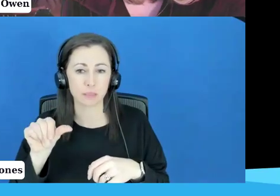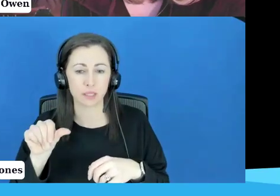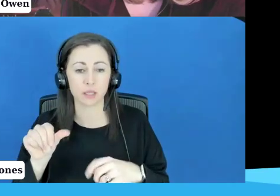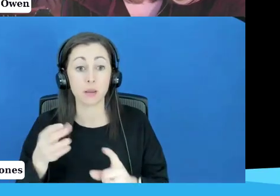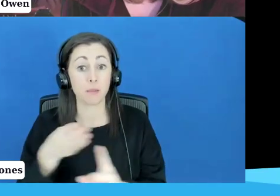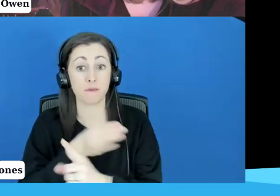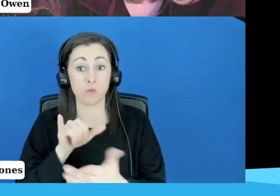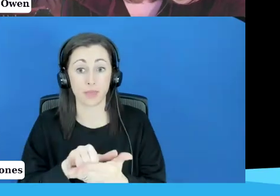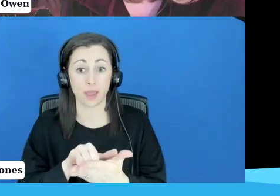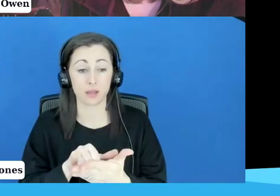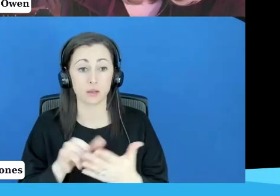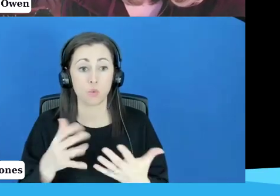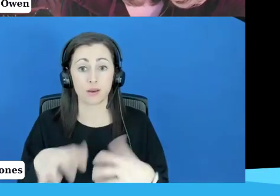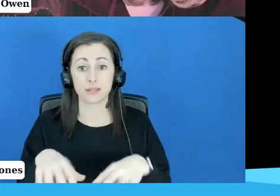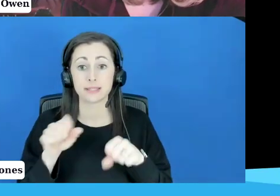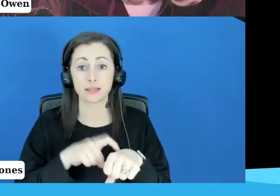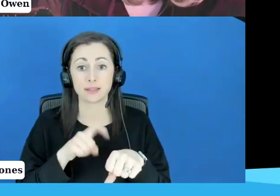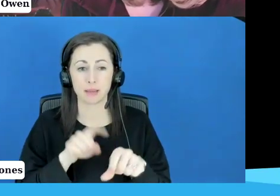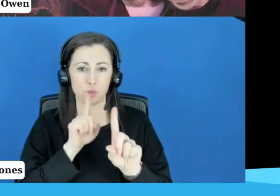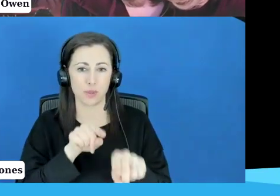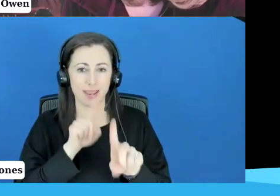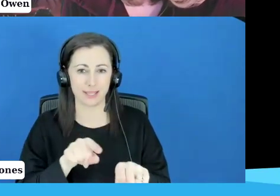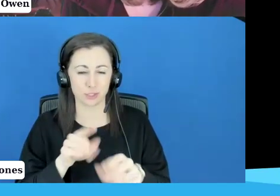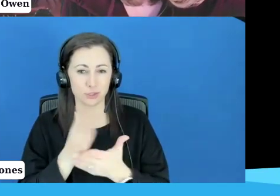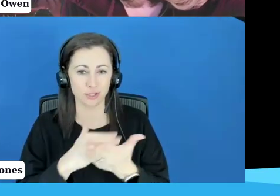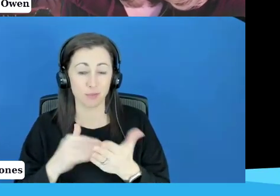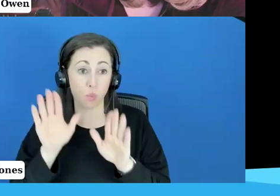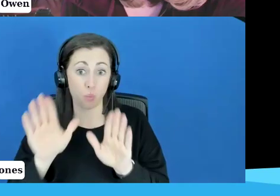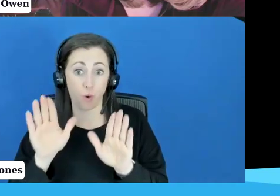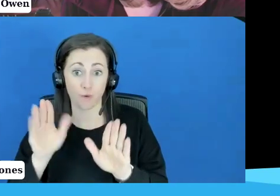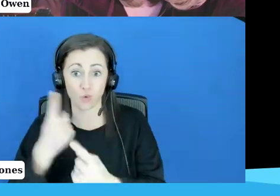I do want to take some time to answer some of the wonderful questions that we've had